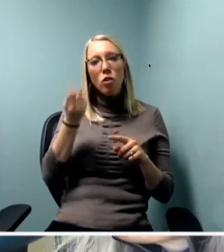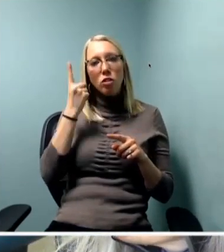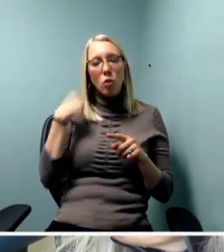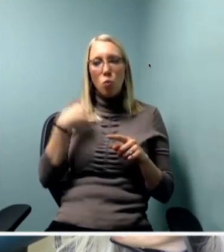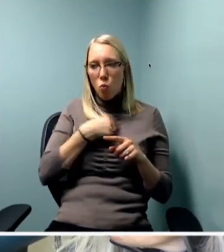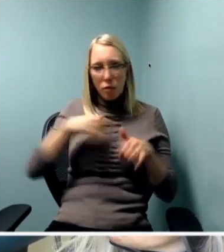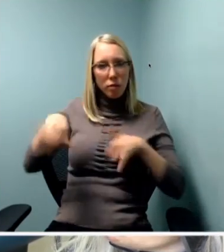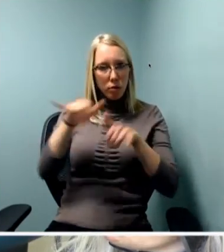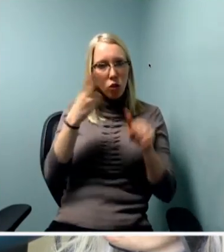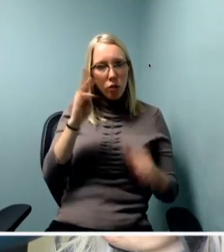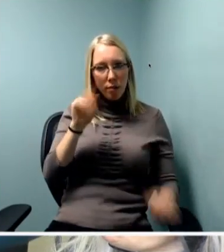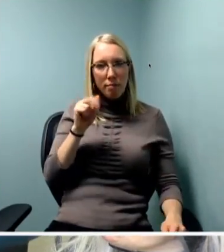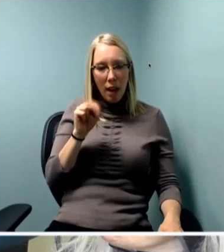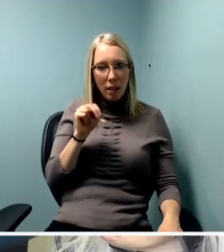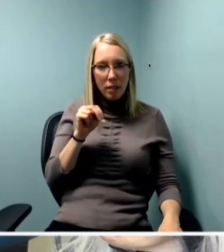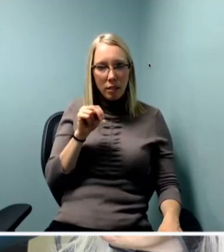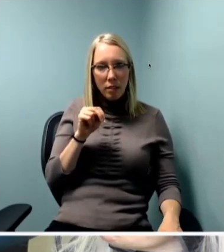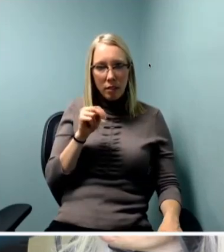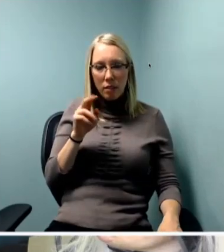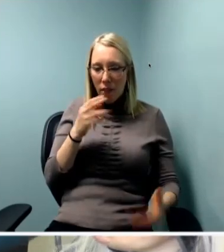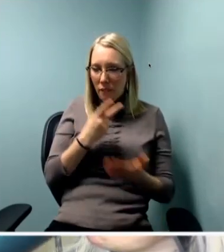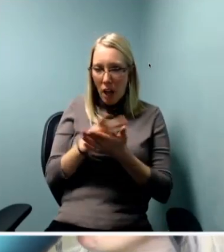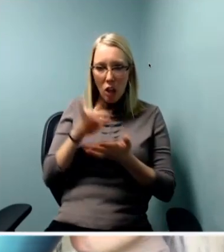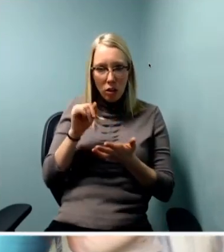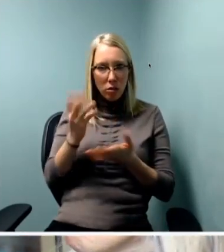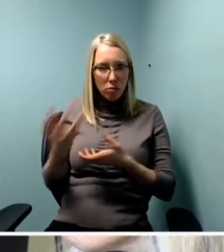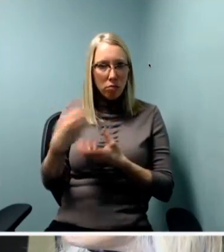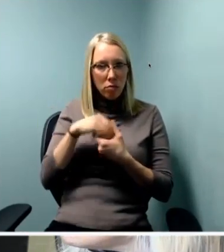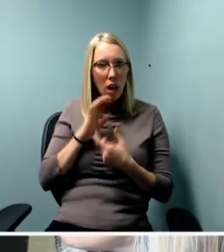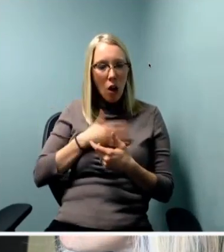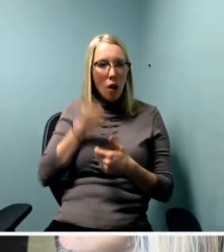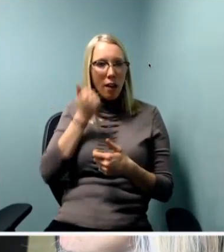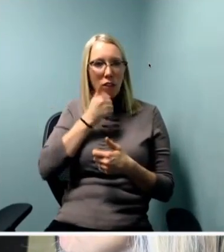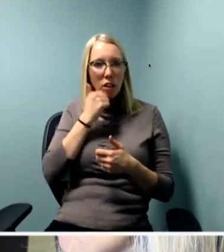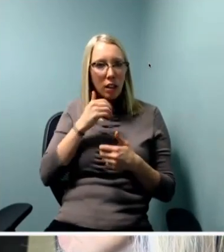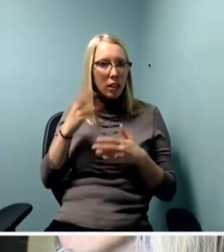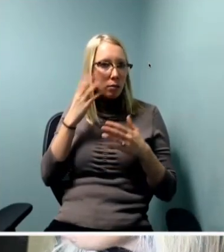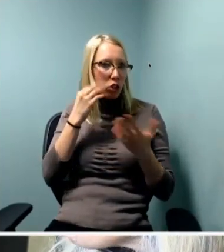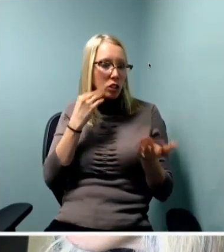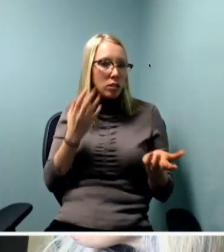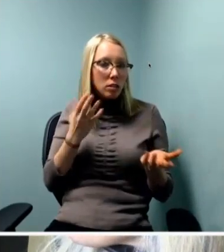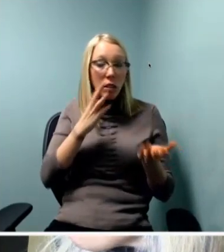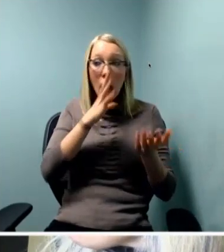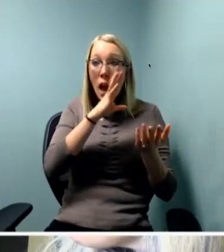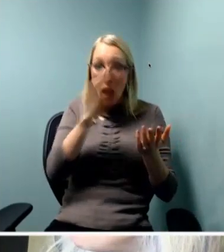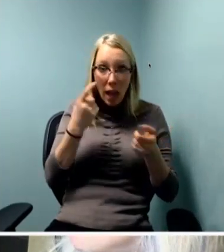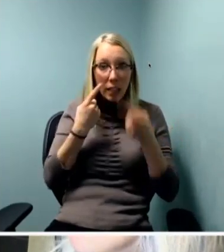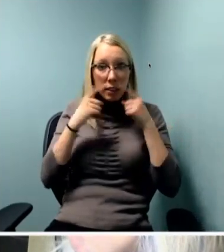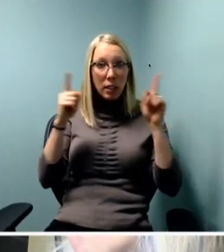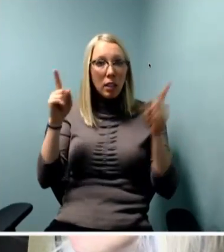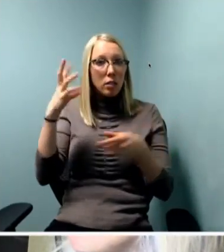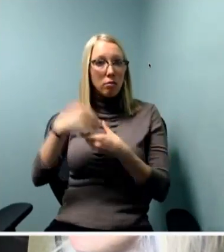And that failure is a part of humanity. But success is also a part of humanity, and it shouldn't be cheapened